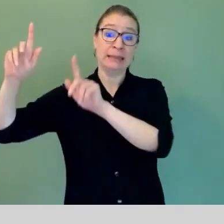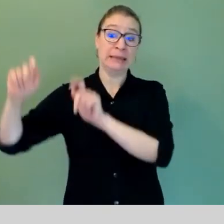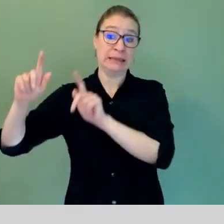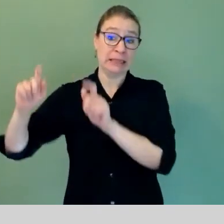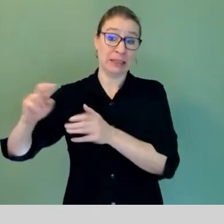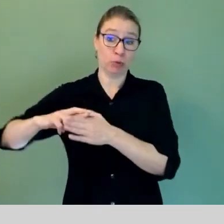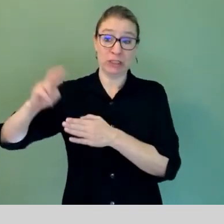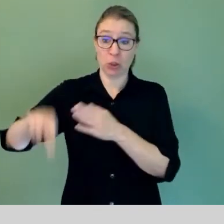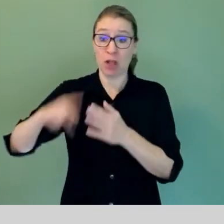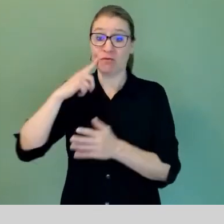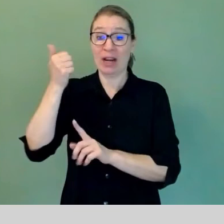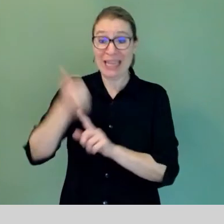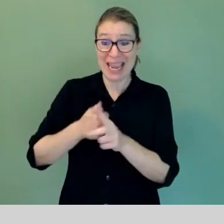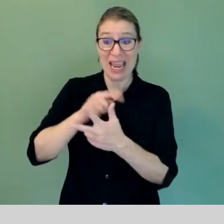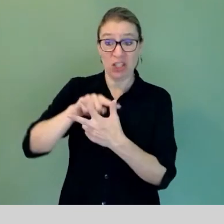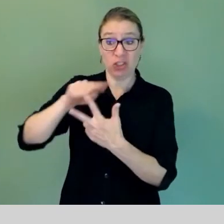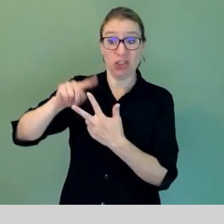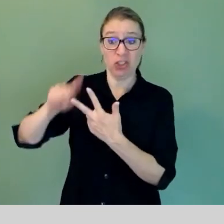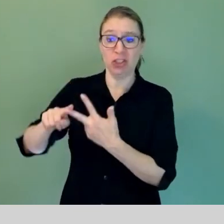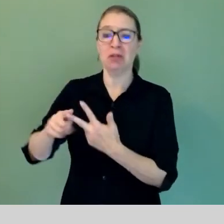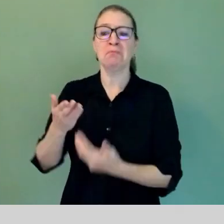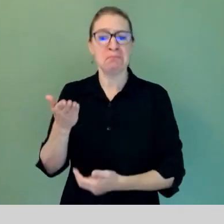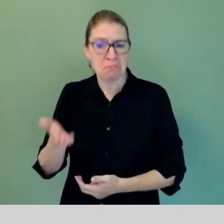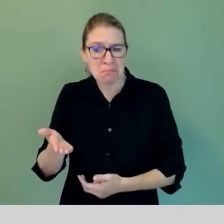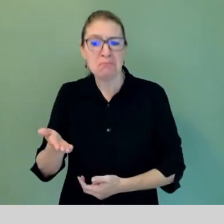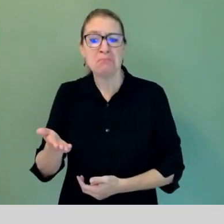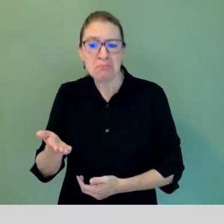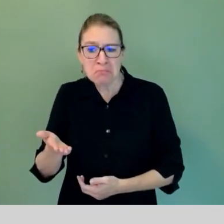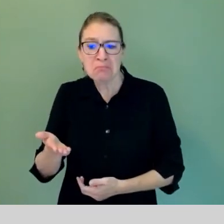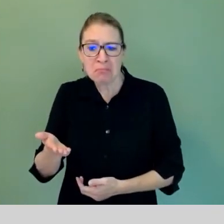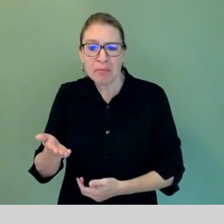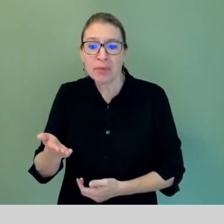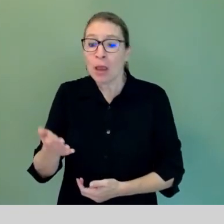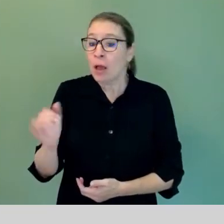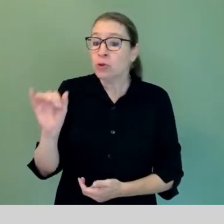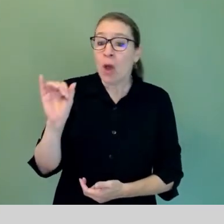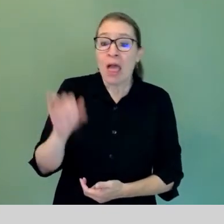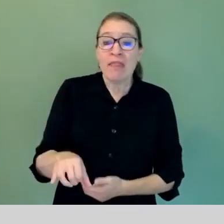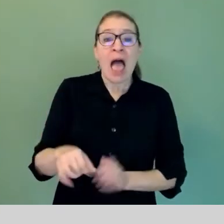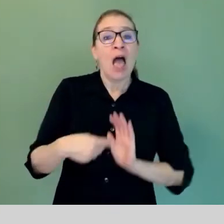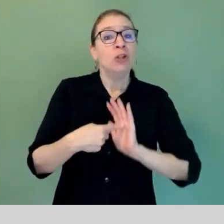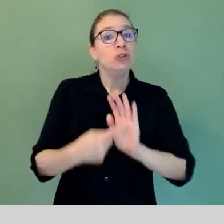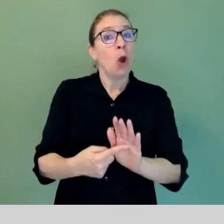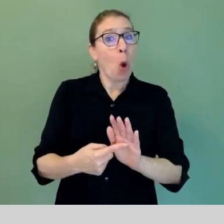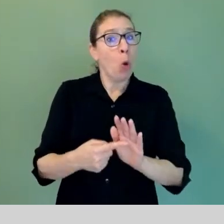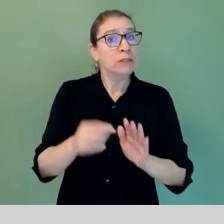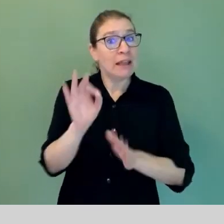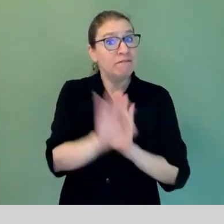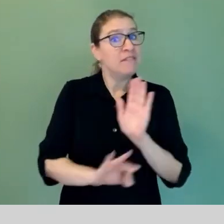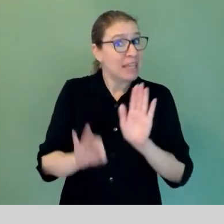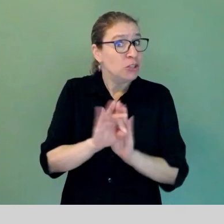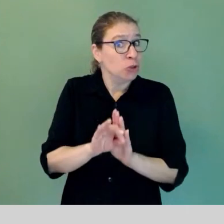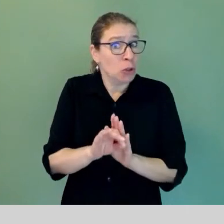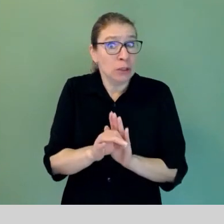that's the test results for each of these different features that were tried out. So this, you know, shows the capability